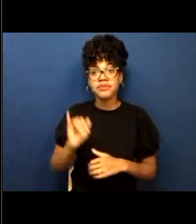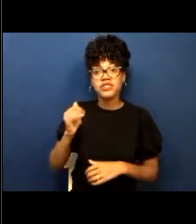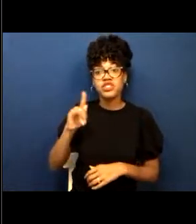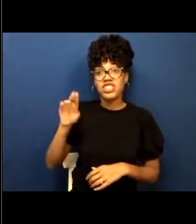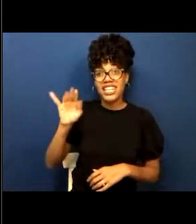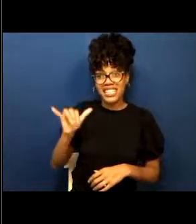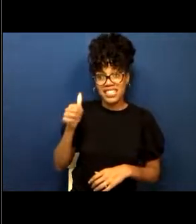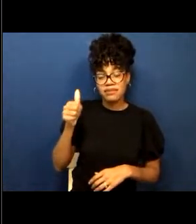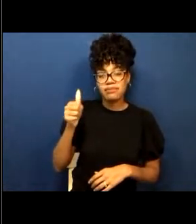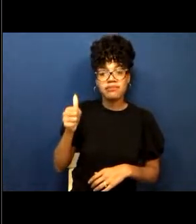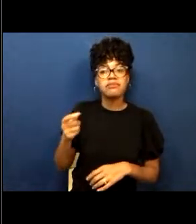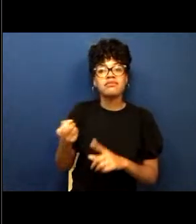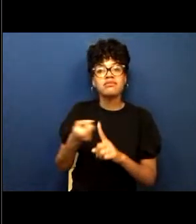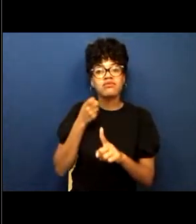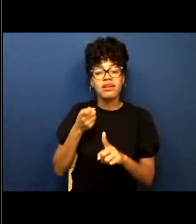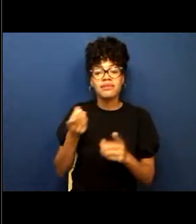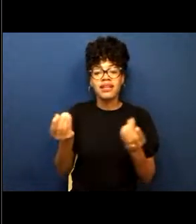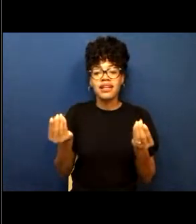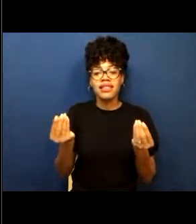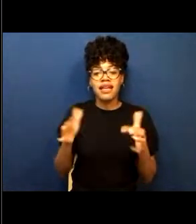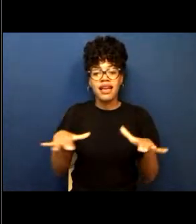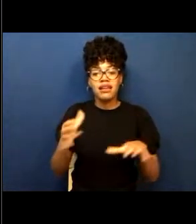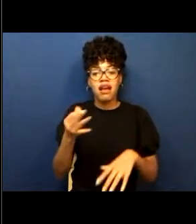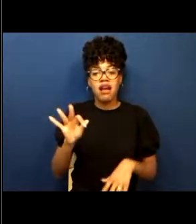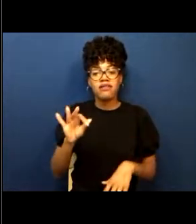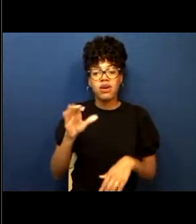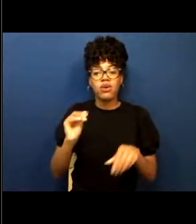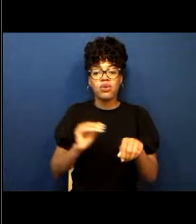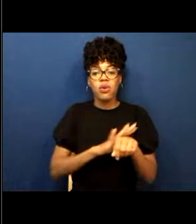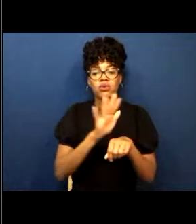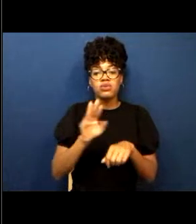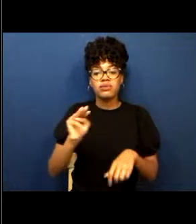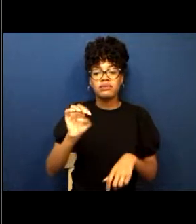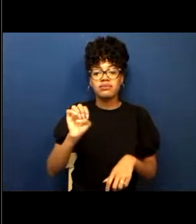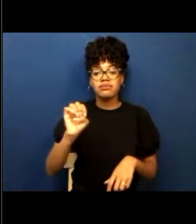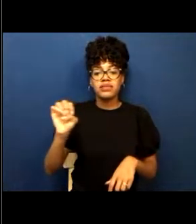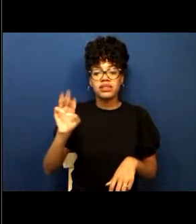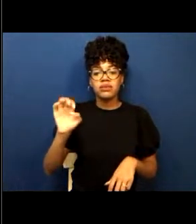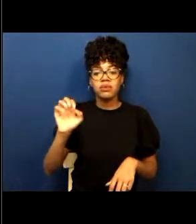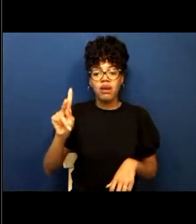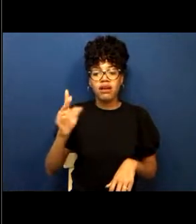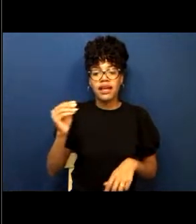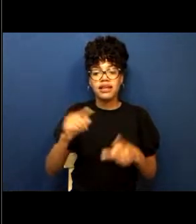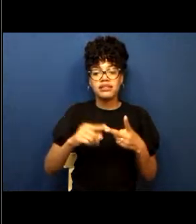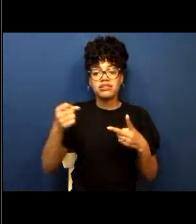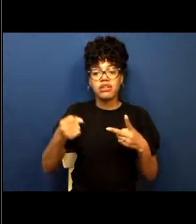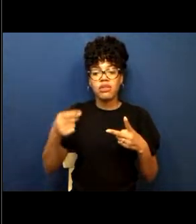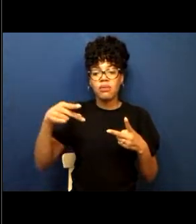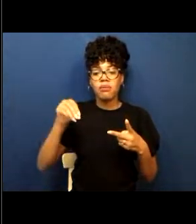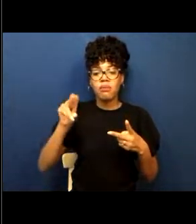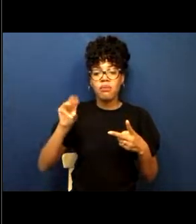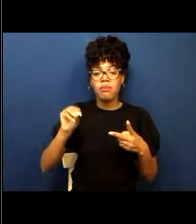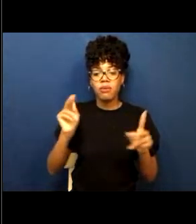from the land of the Coastal Miwok and Southern Pomo people. We are hosting this webinar from the ancestral lands